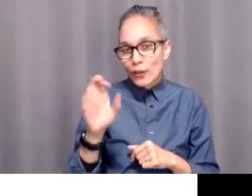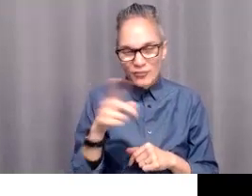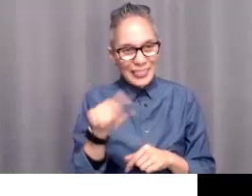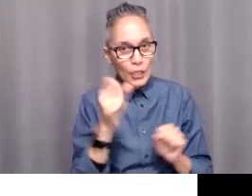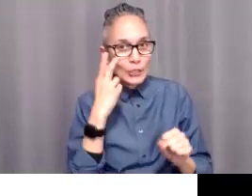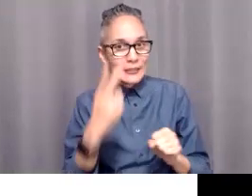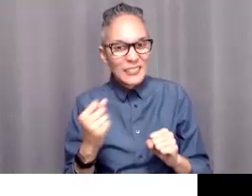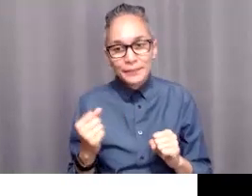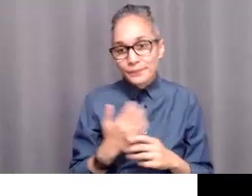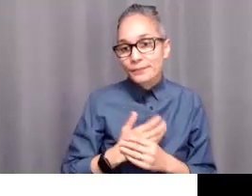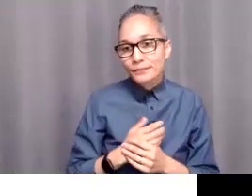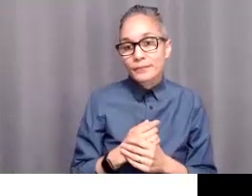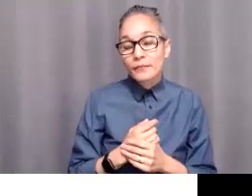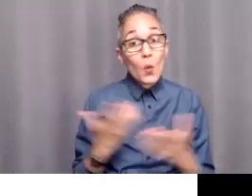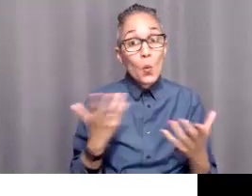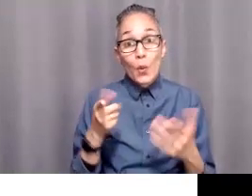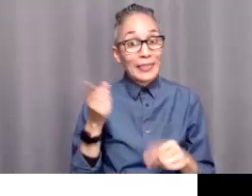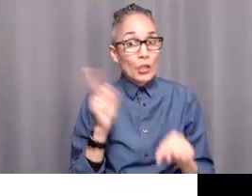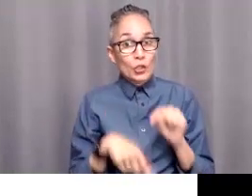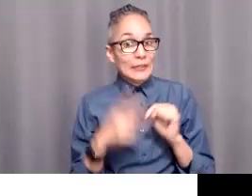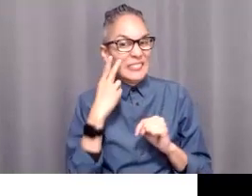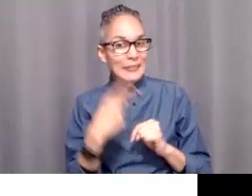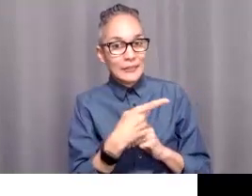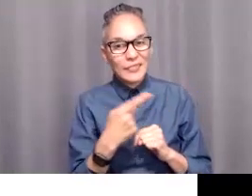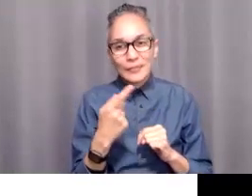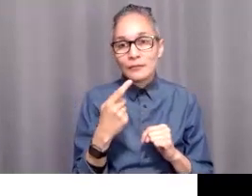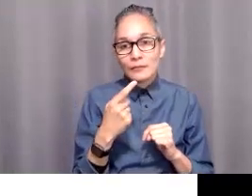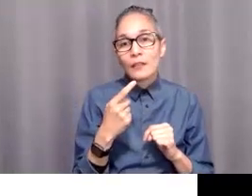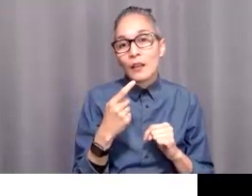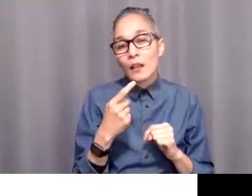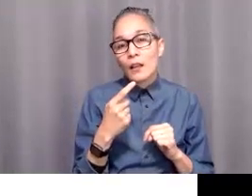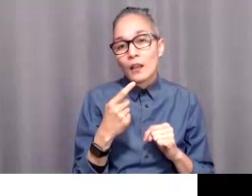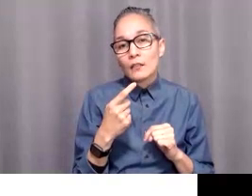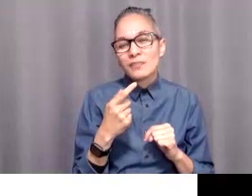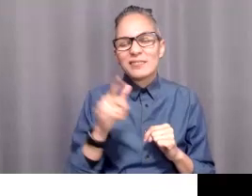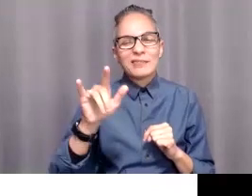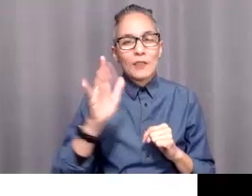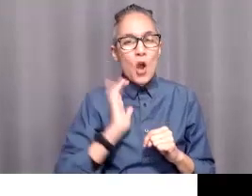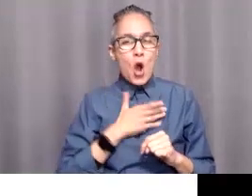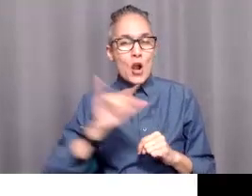What they could not see, though, are, inbox messages. So even though,